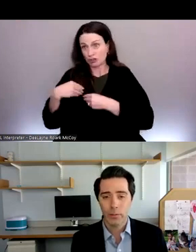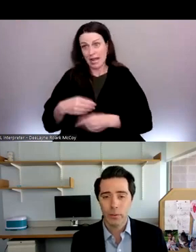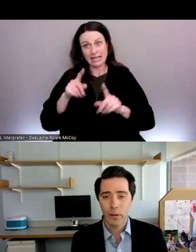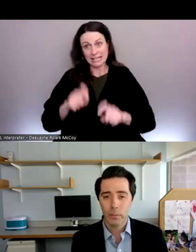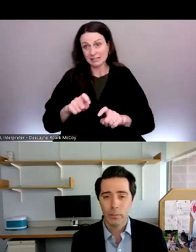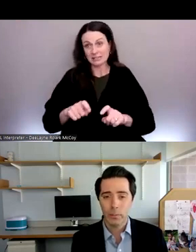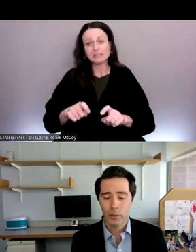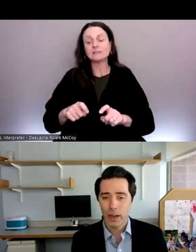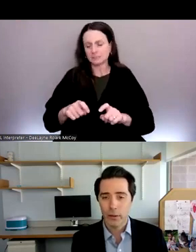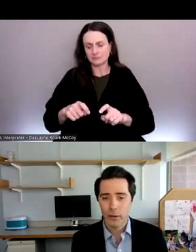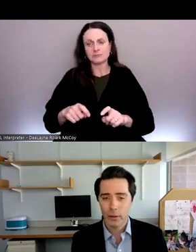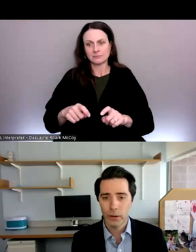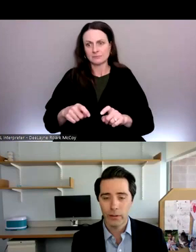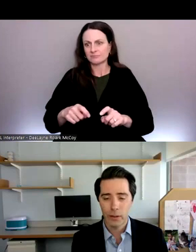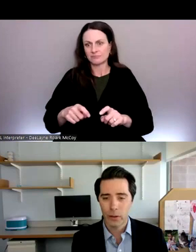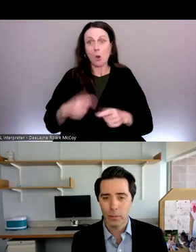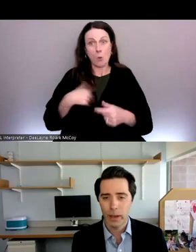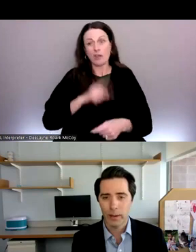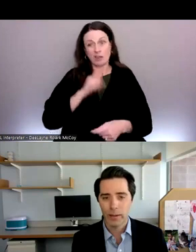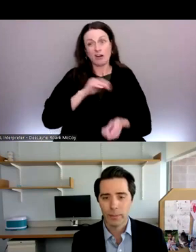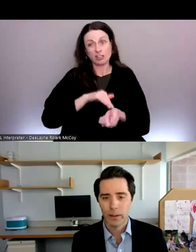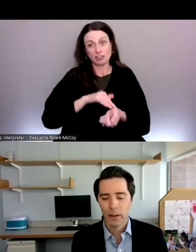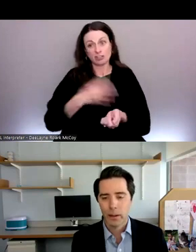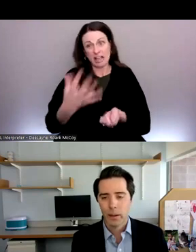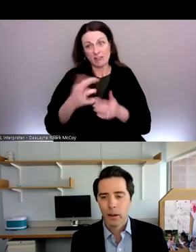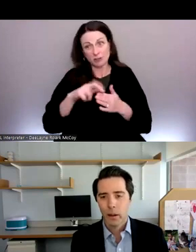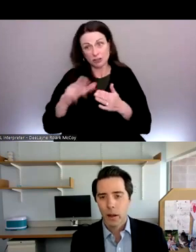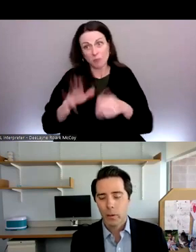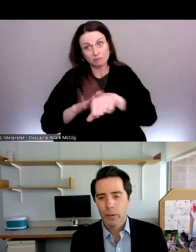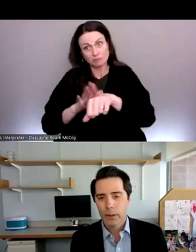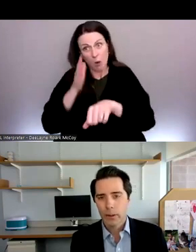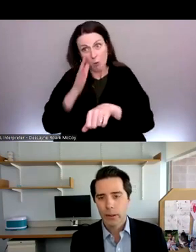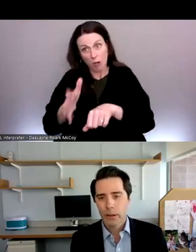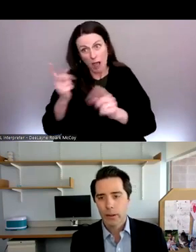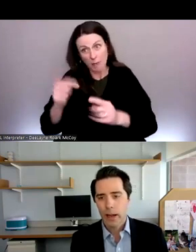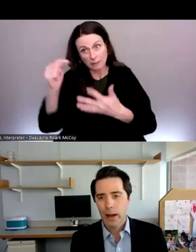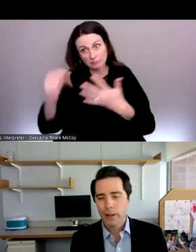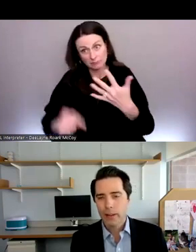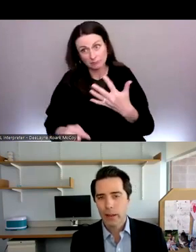the providers who give this result back